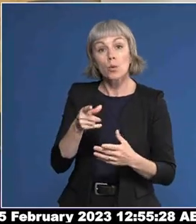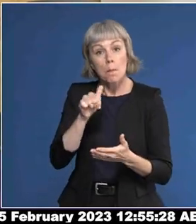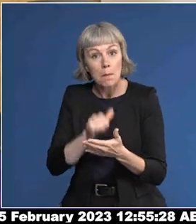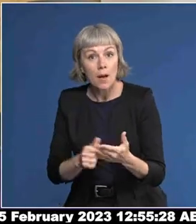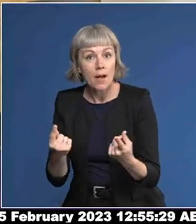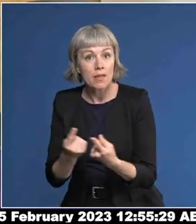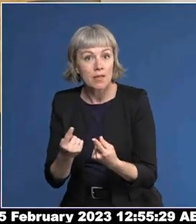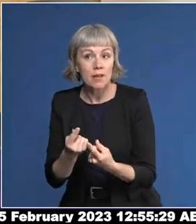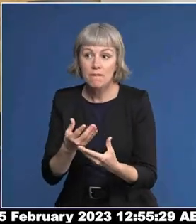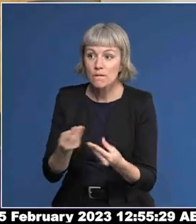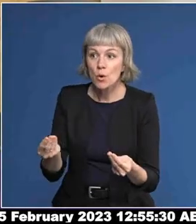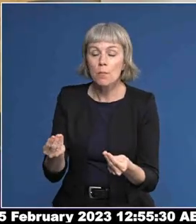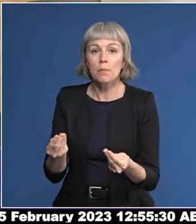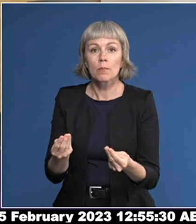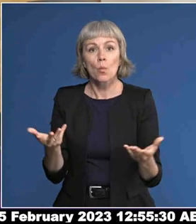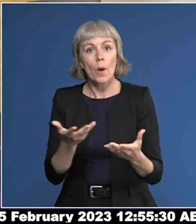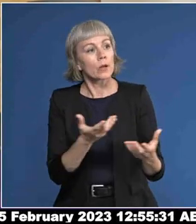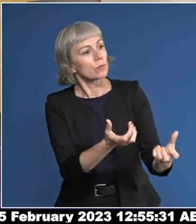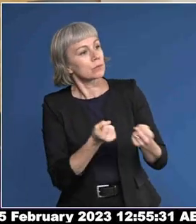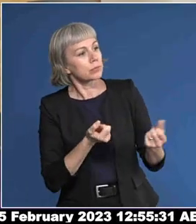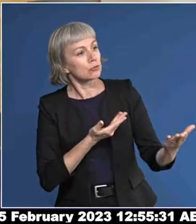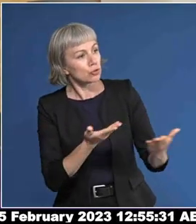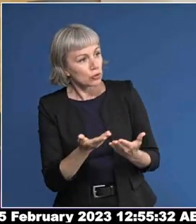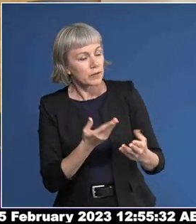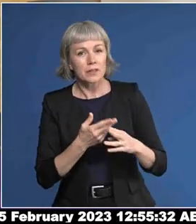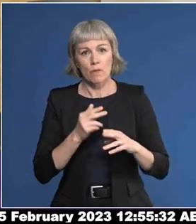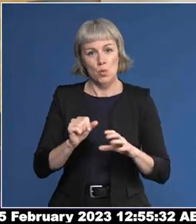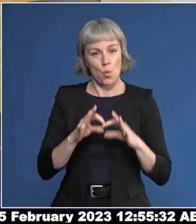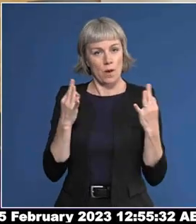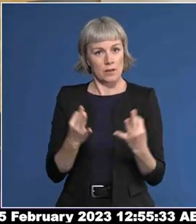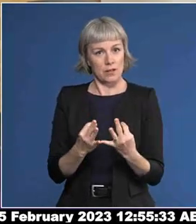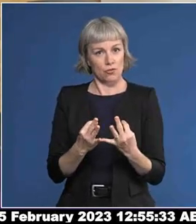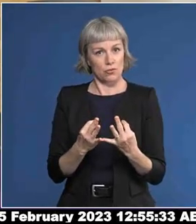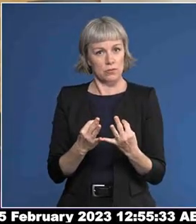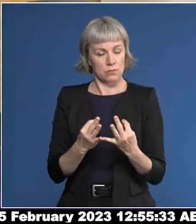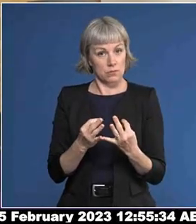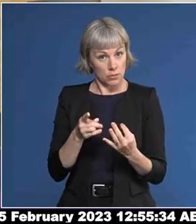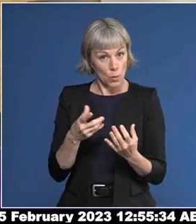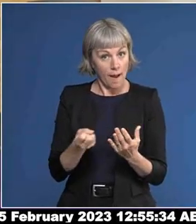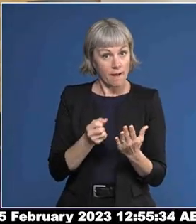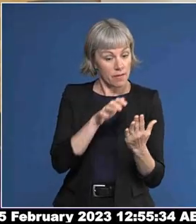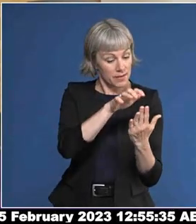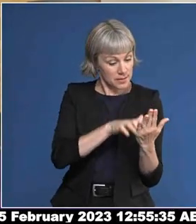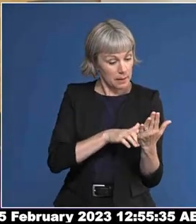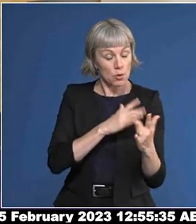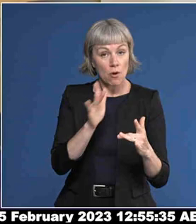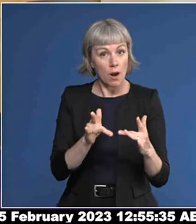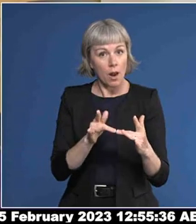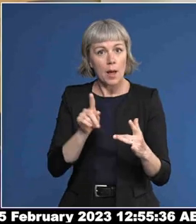slavery implications that involve people with disability, including people with disability who may not be paid minimum wages?